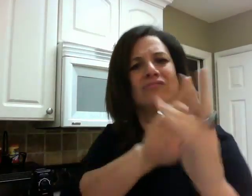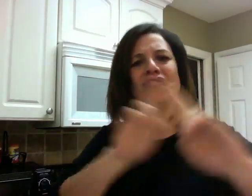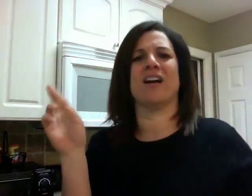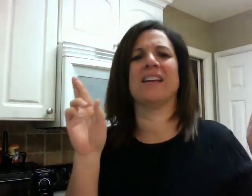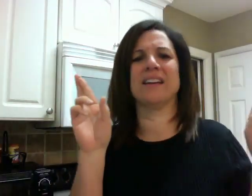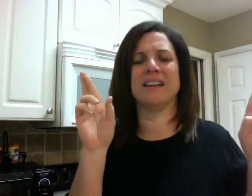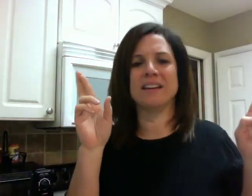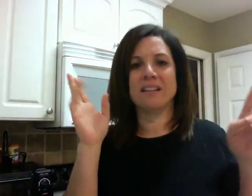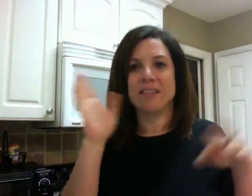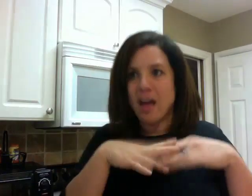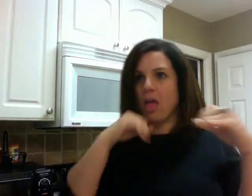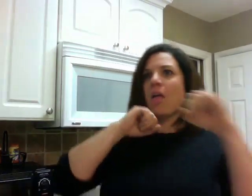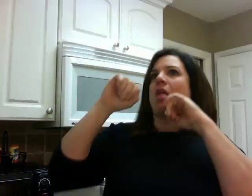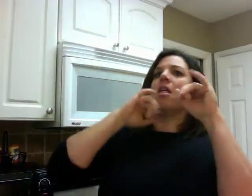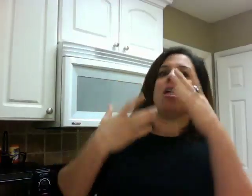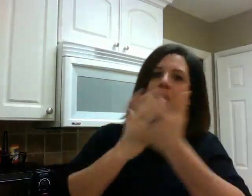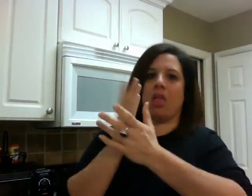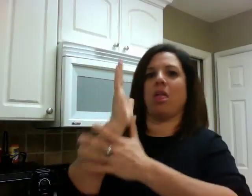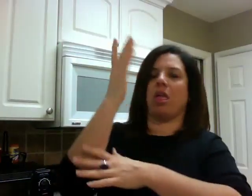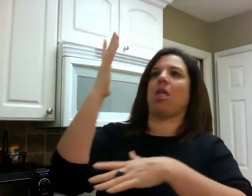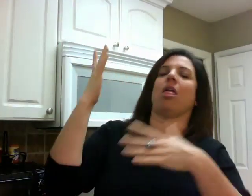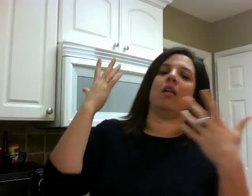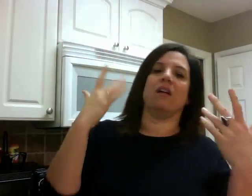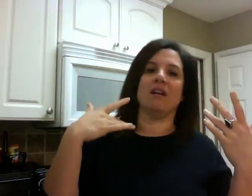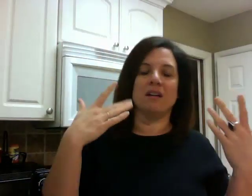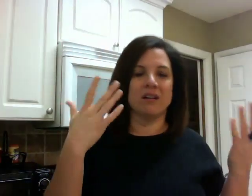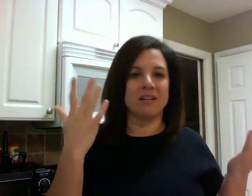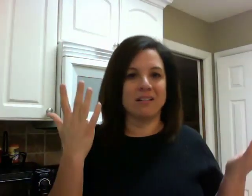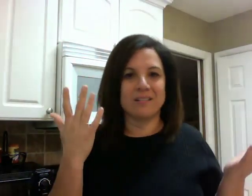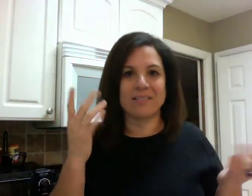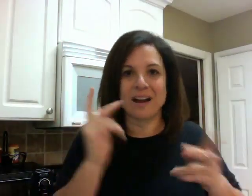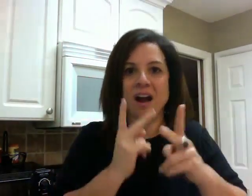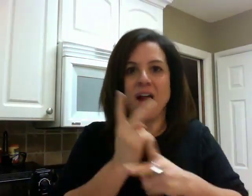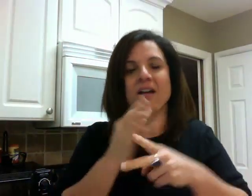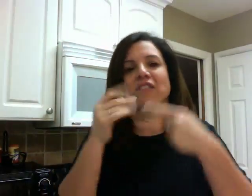out in the real world so that I would know better how to deal with bullying rather than